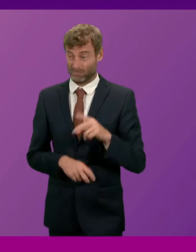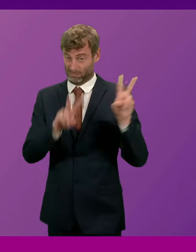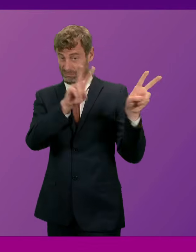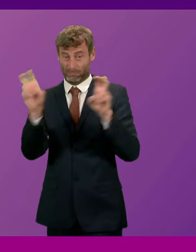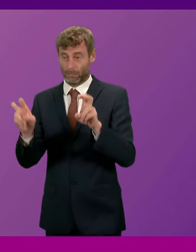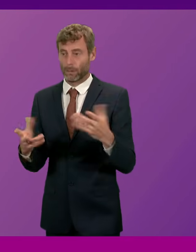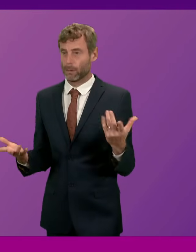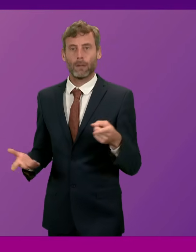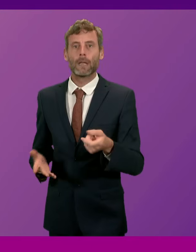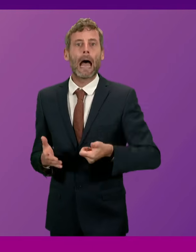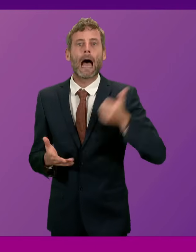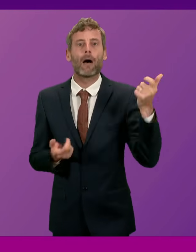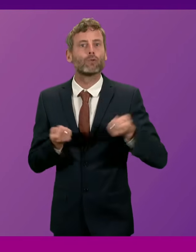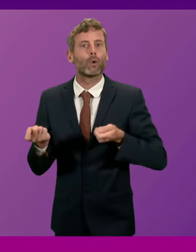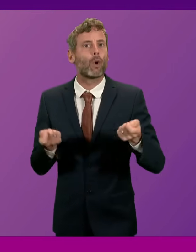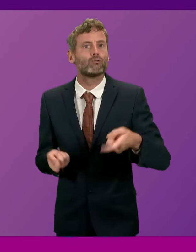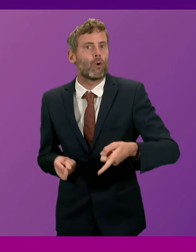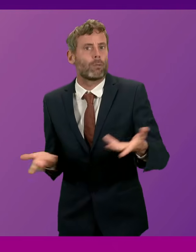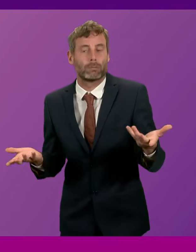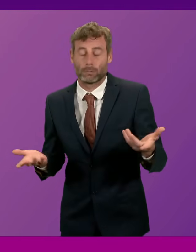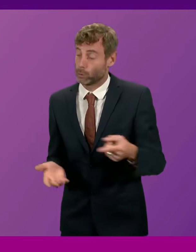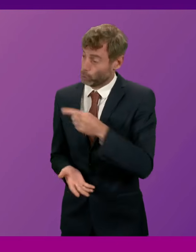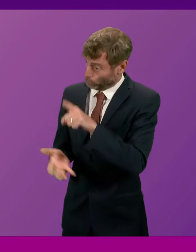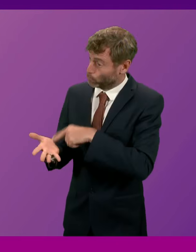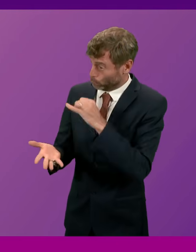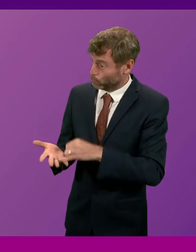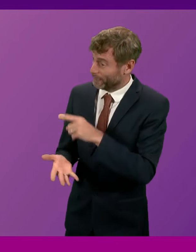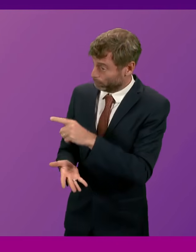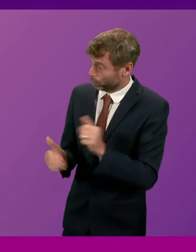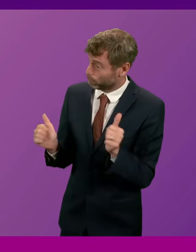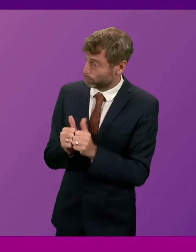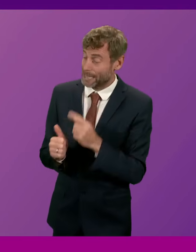“out of control”. Will John Swinney admit that, like with so many other issues,